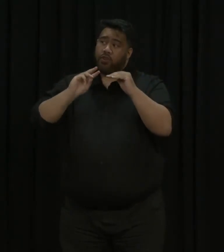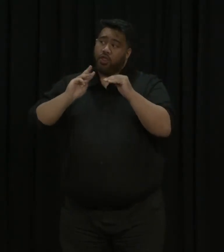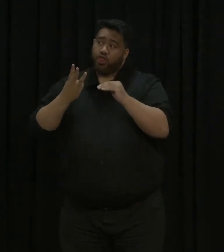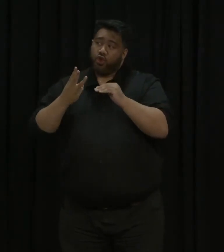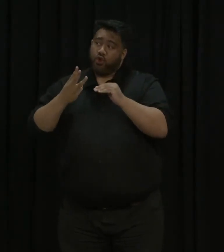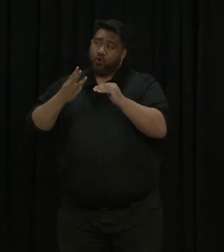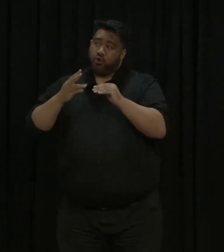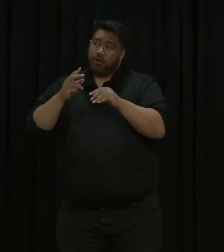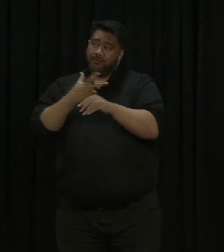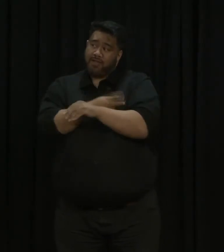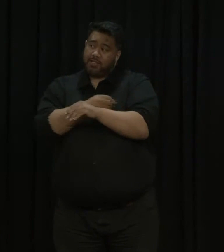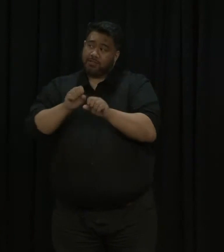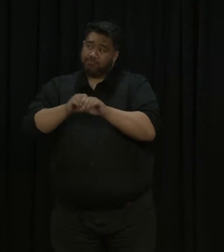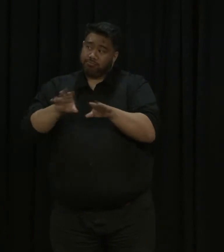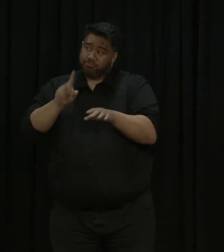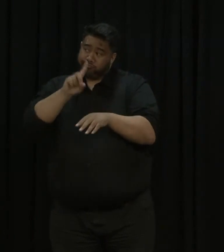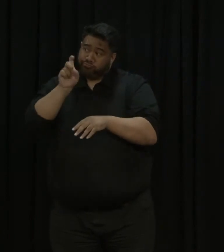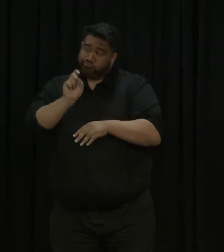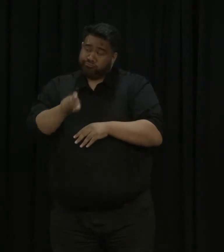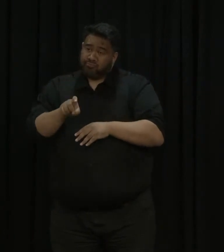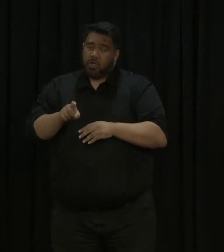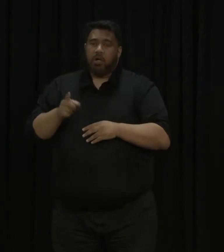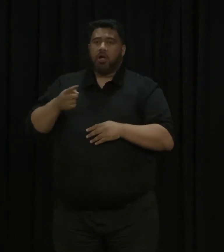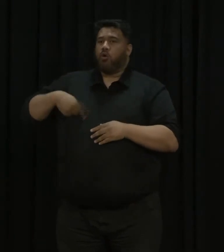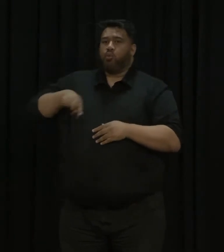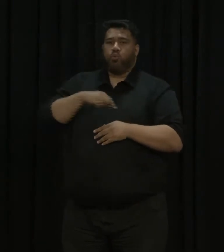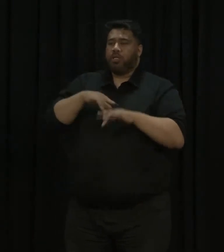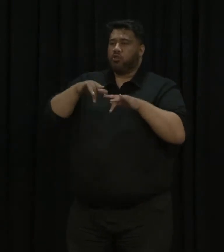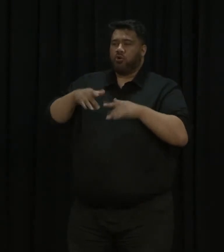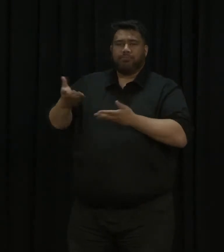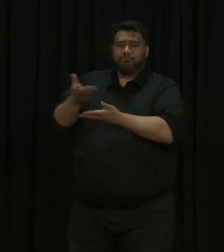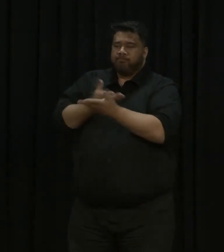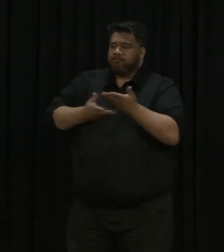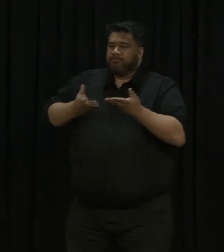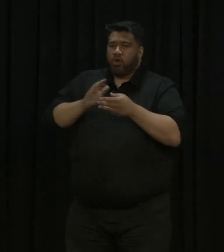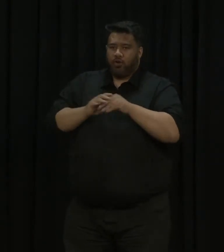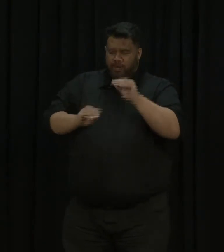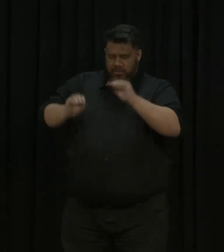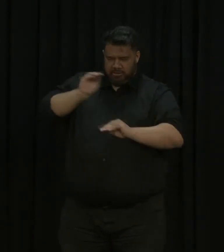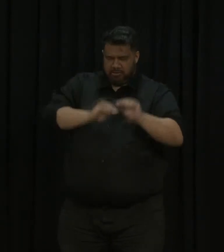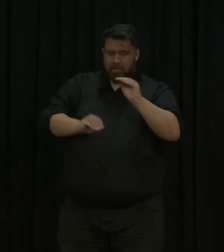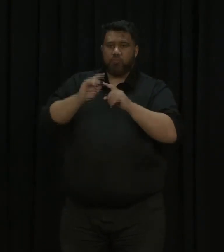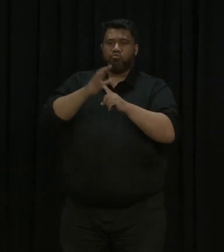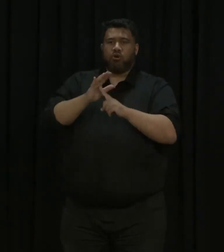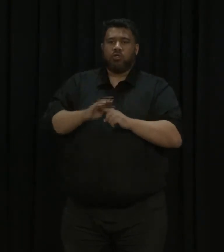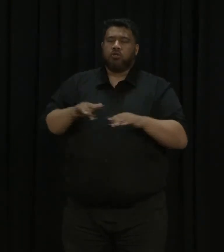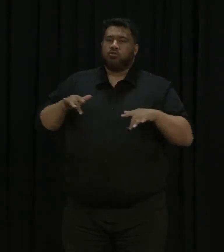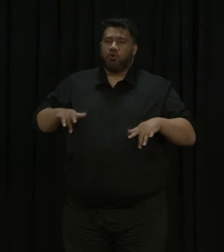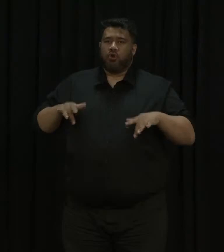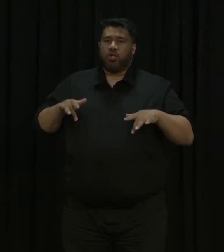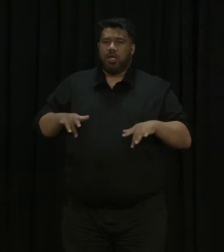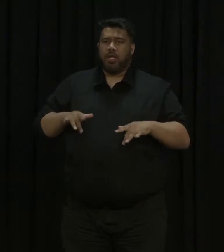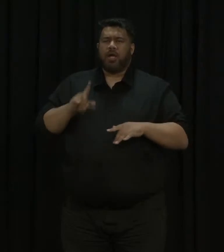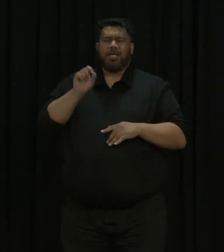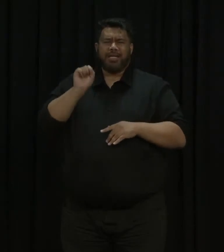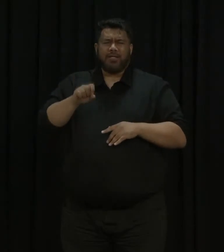first dose and did line up at the right time, do you think they would be prioritised in